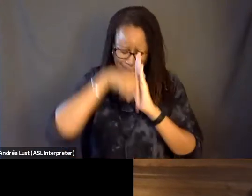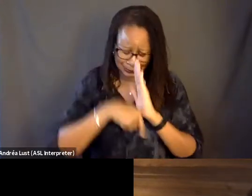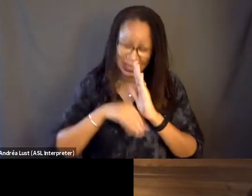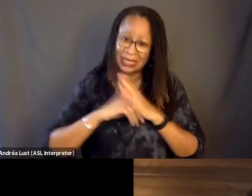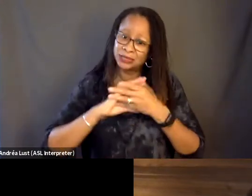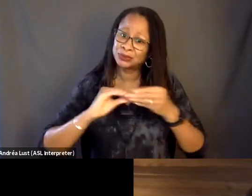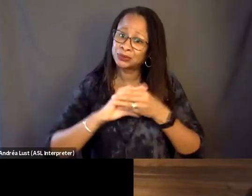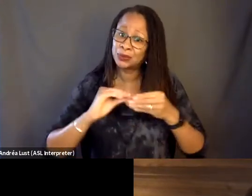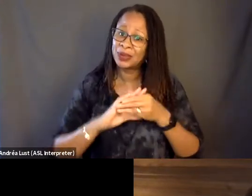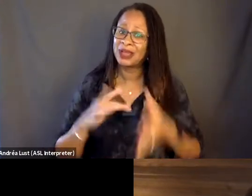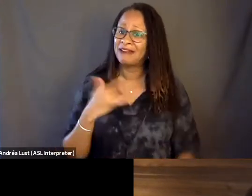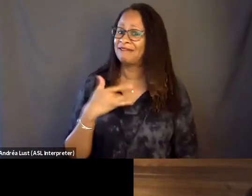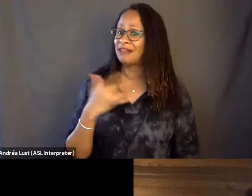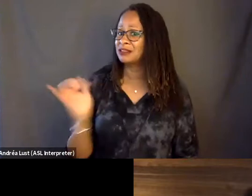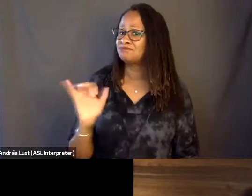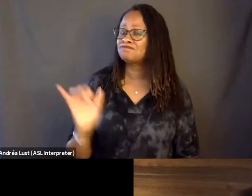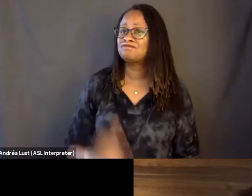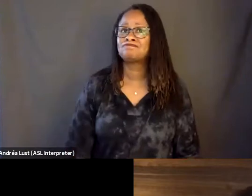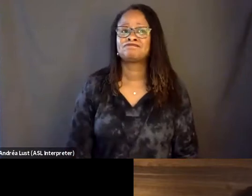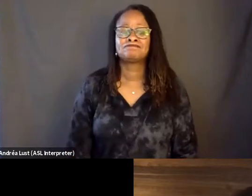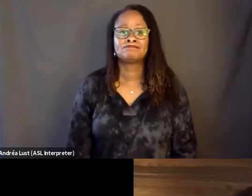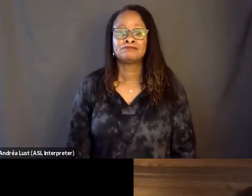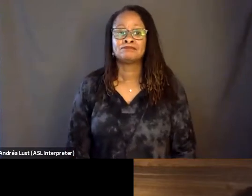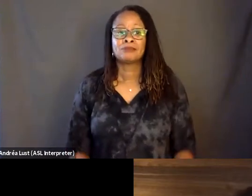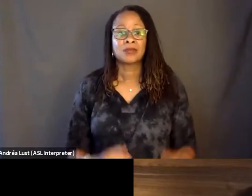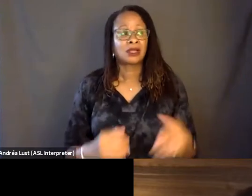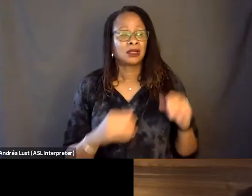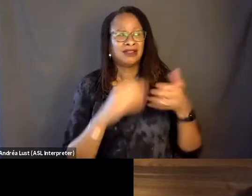it felt like it checked these boxes of what I was